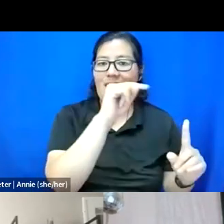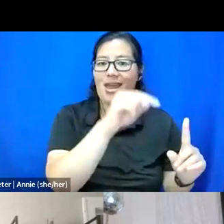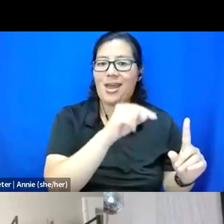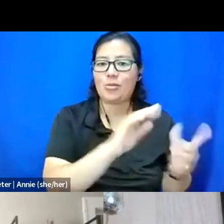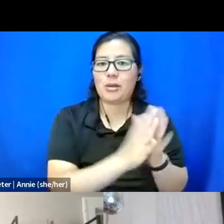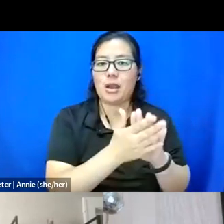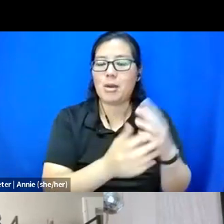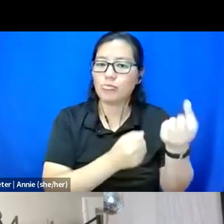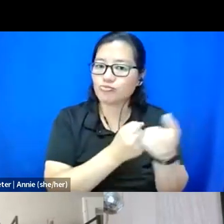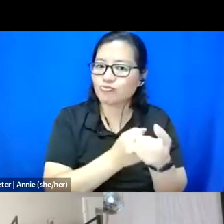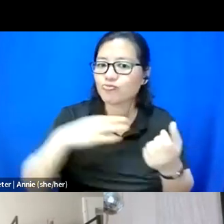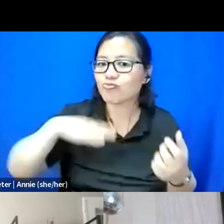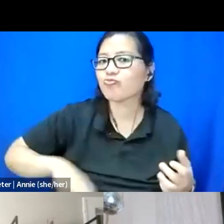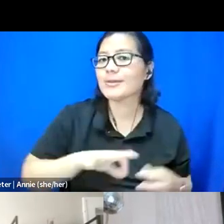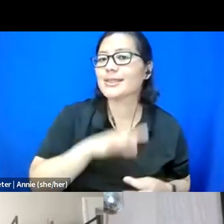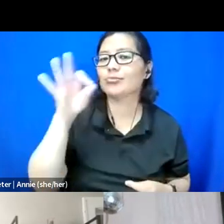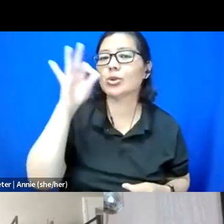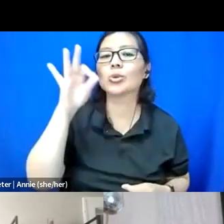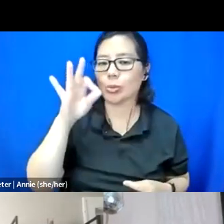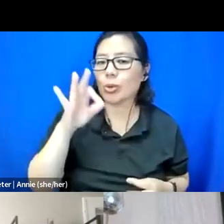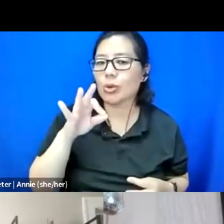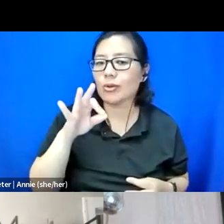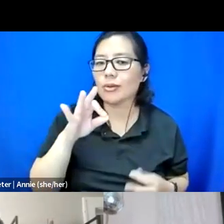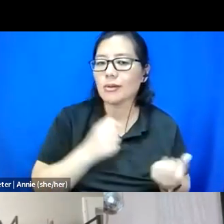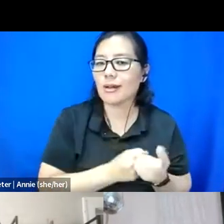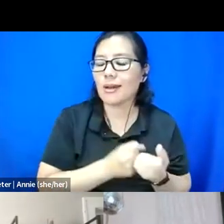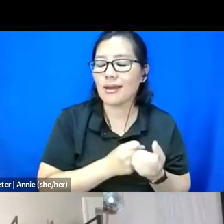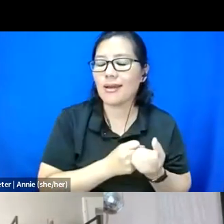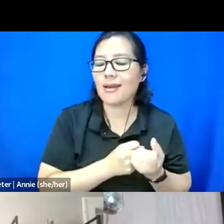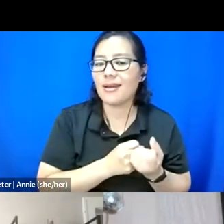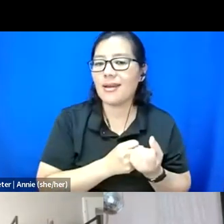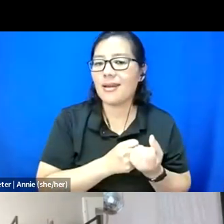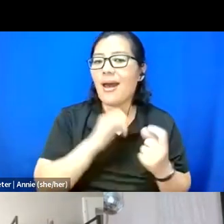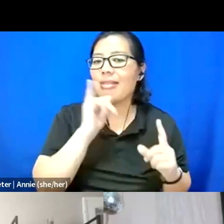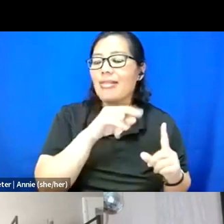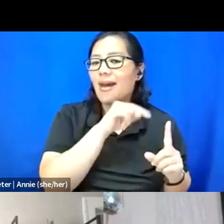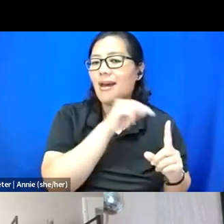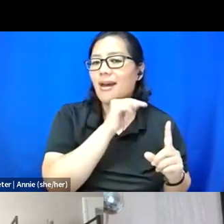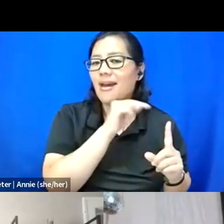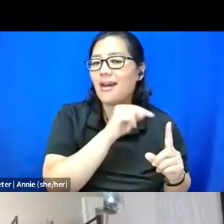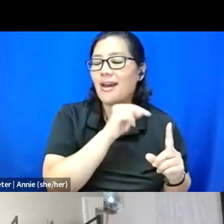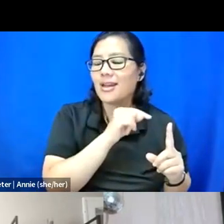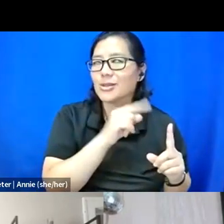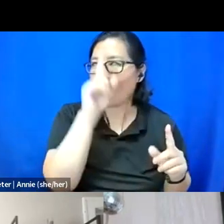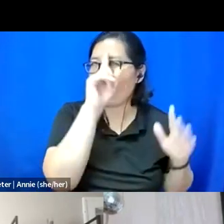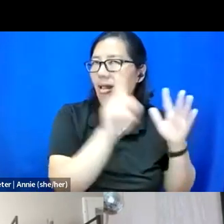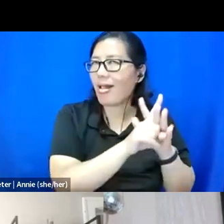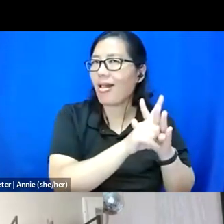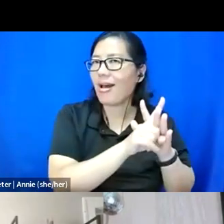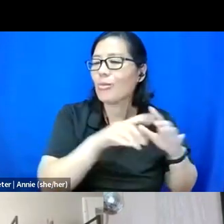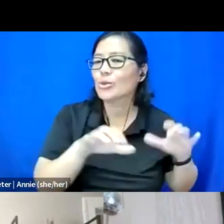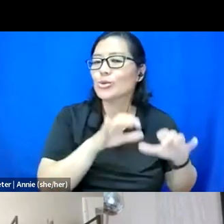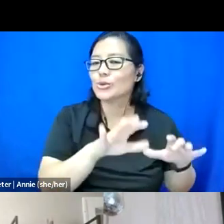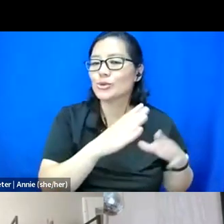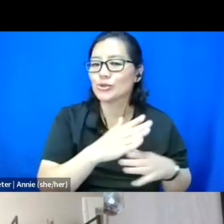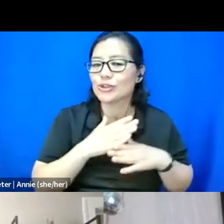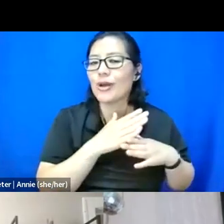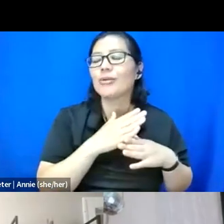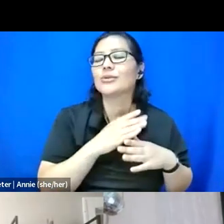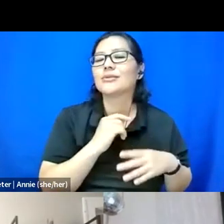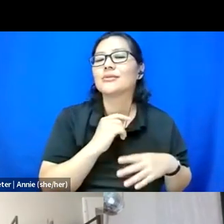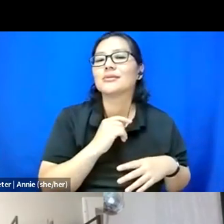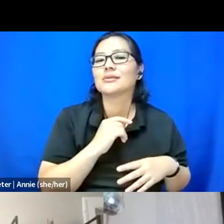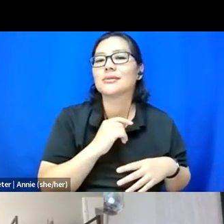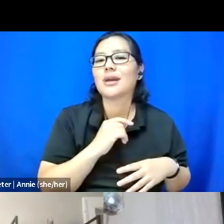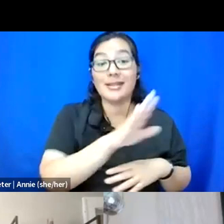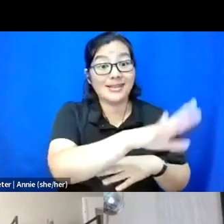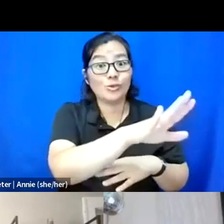That's what comes to me when you were doing your Skillshare and when you were in this afternoon.